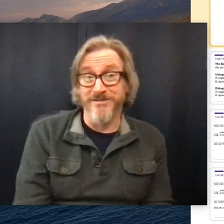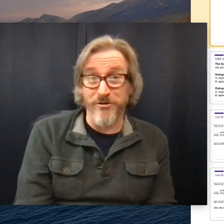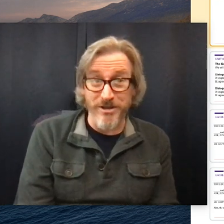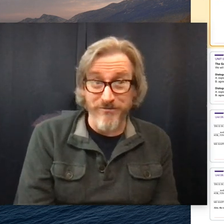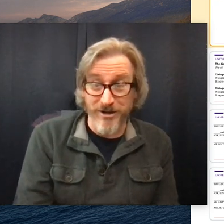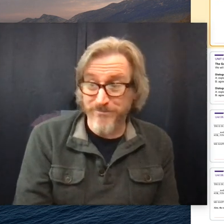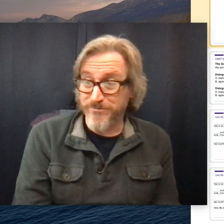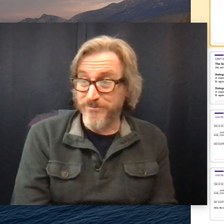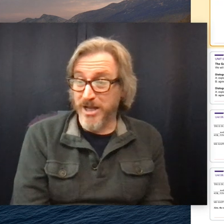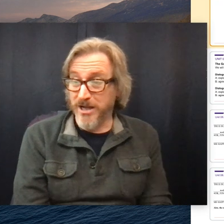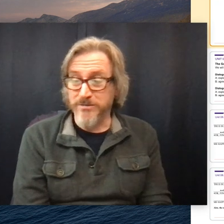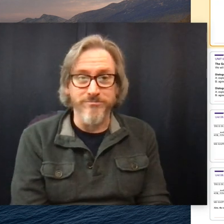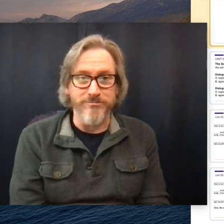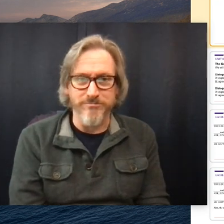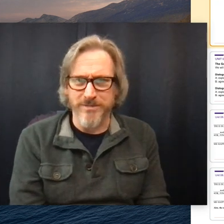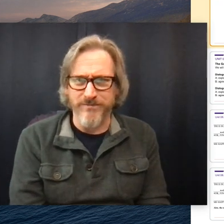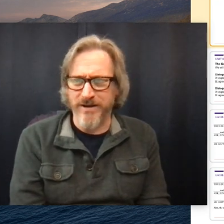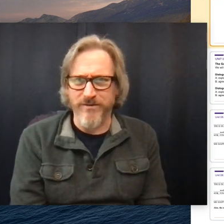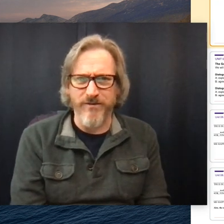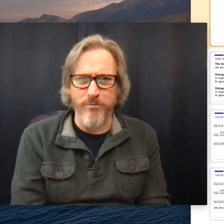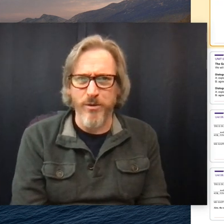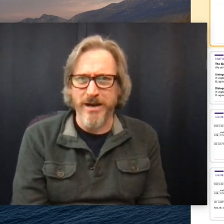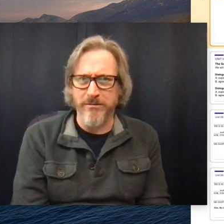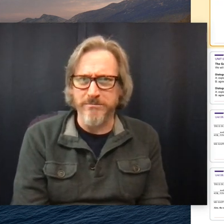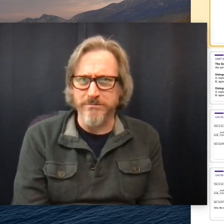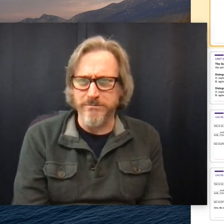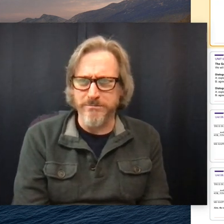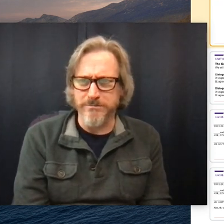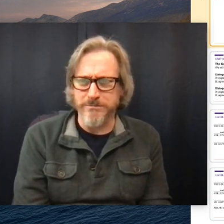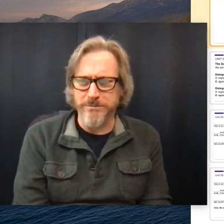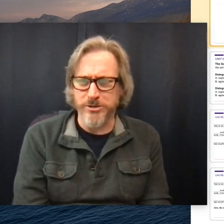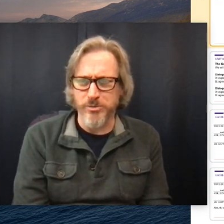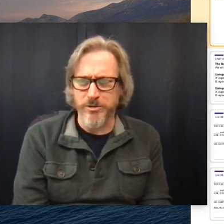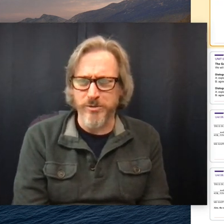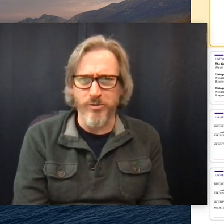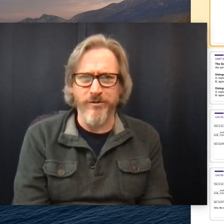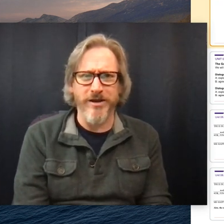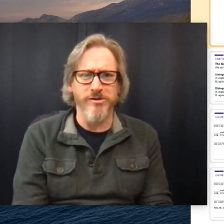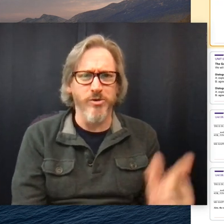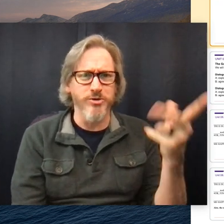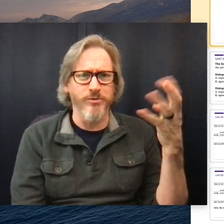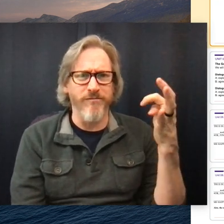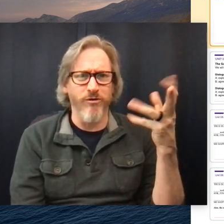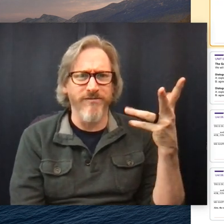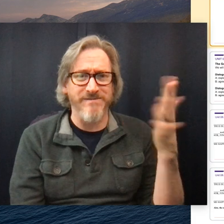that are really fun uh if I if I point one out there's one where they goes 1 two 3 four five